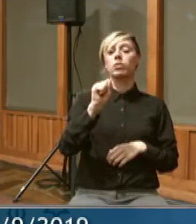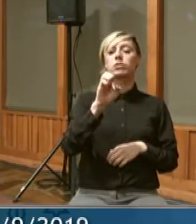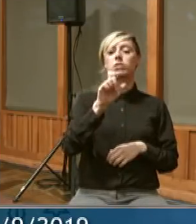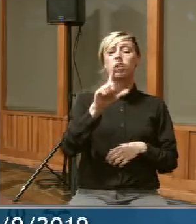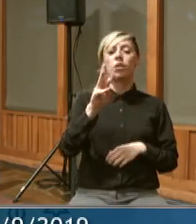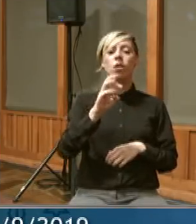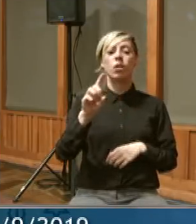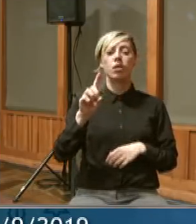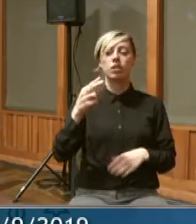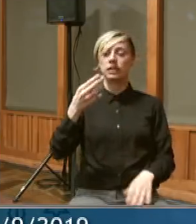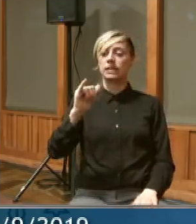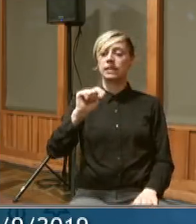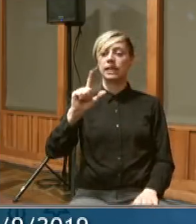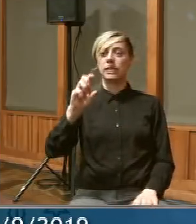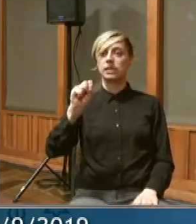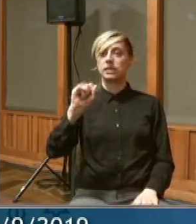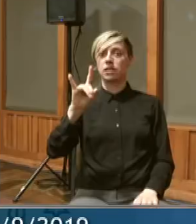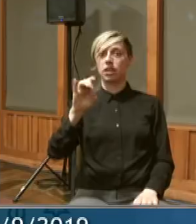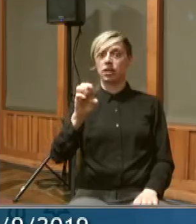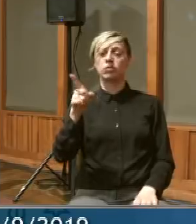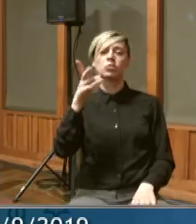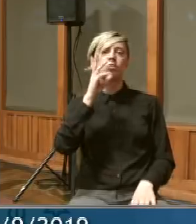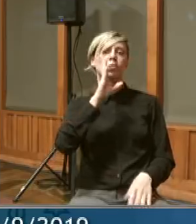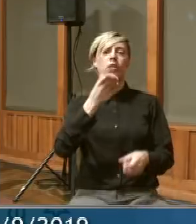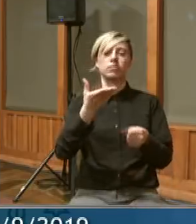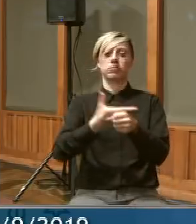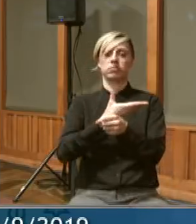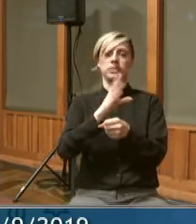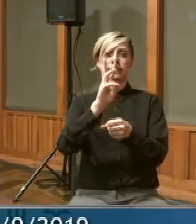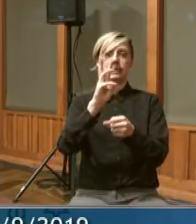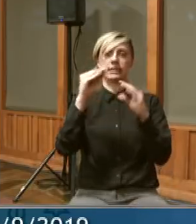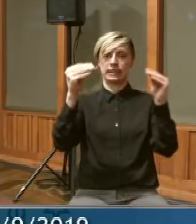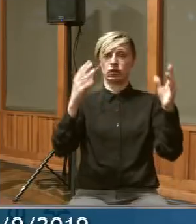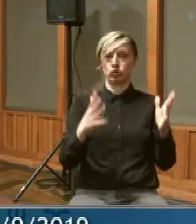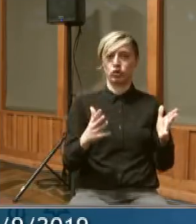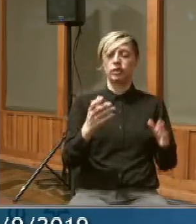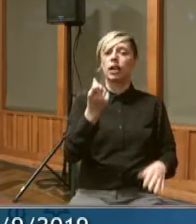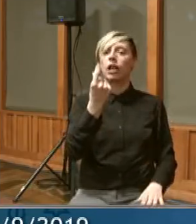THAT MATH DOESN'T MAKE SENSE. PRESCHOOL. WHEN YOU'RE CLOSING SELLWOOD AND HILLSIDE YOU'RE